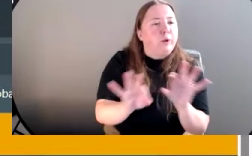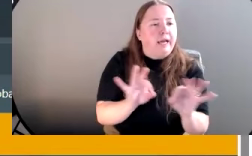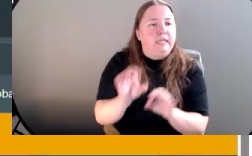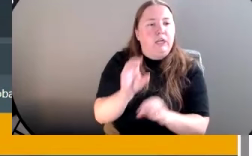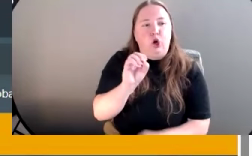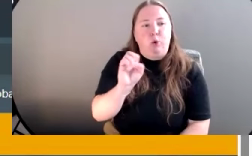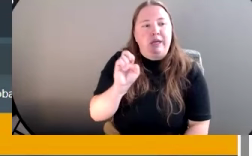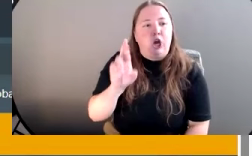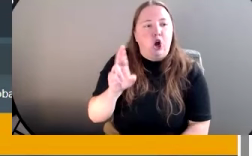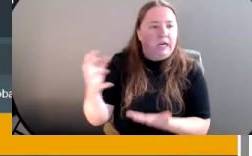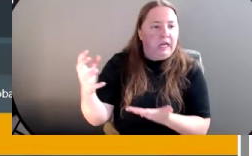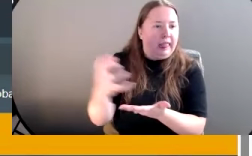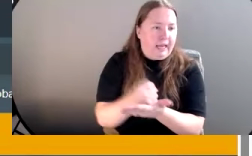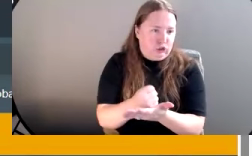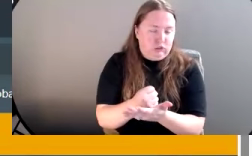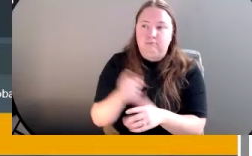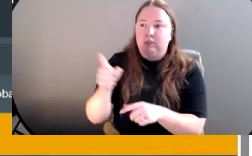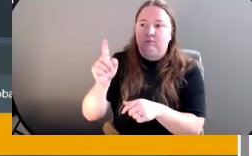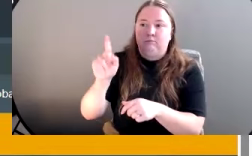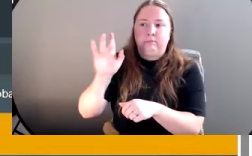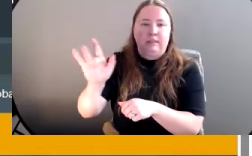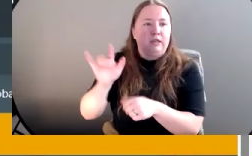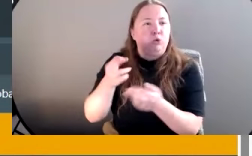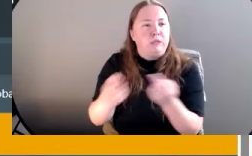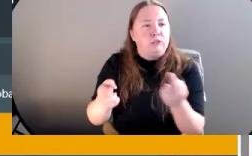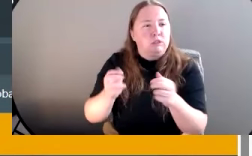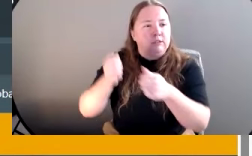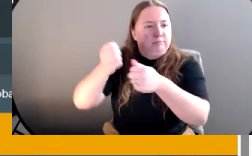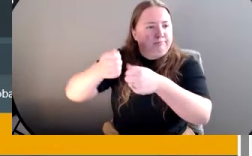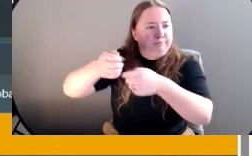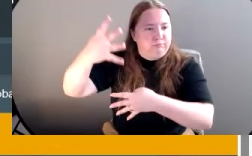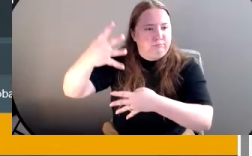So you'll just go to resources, that dropdown menu, it's the first option there.